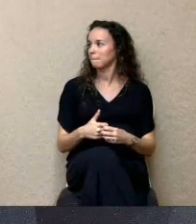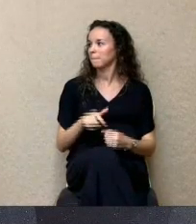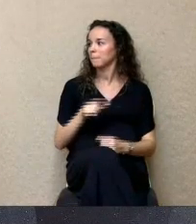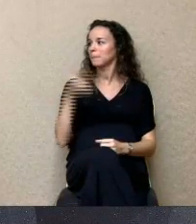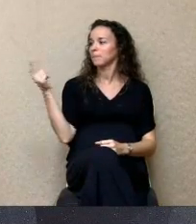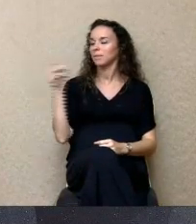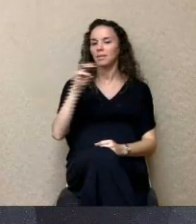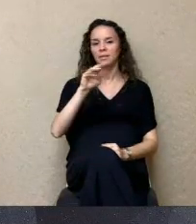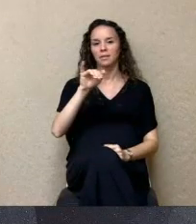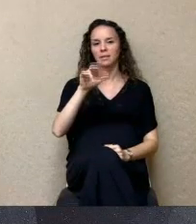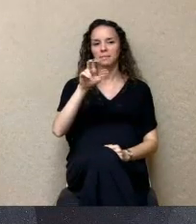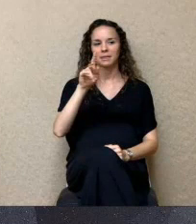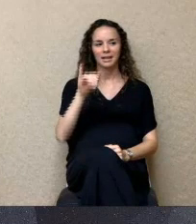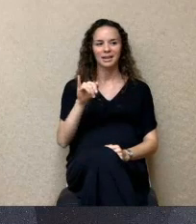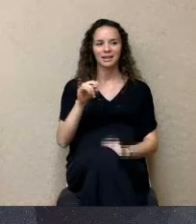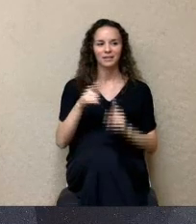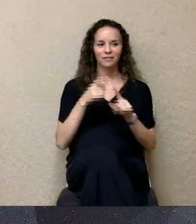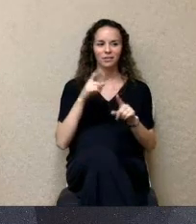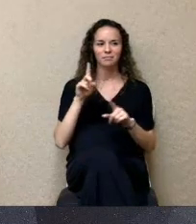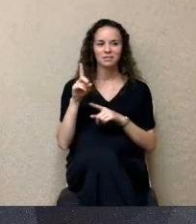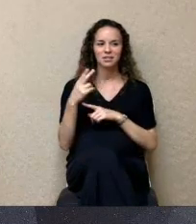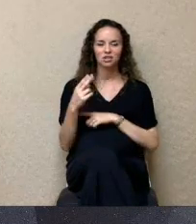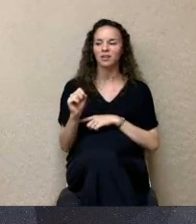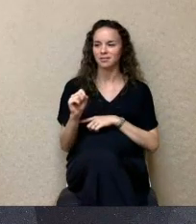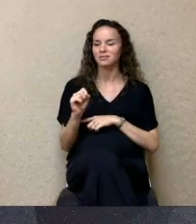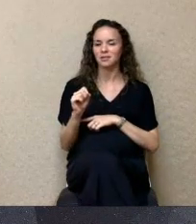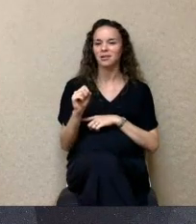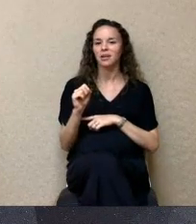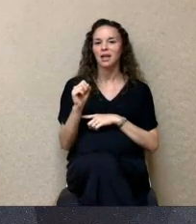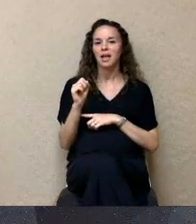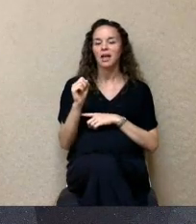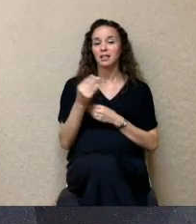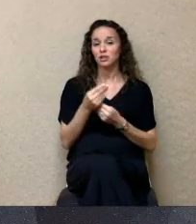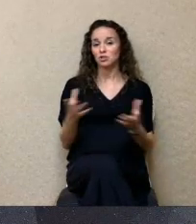I just wanted to let you know I circulated a pair of these